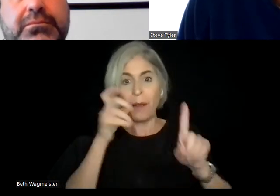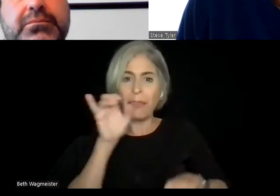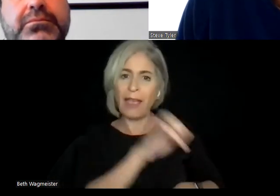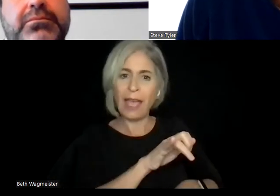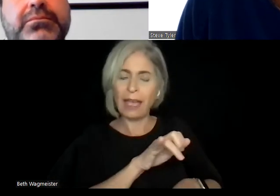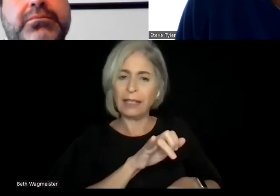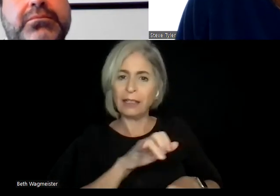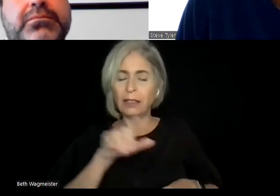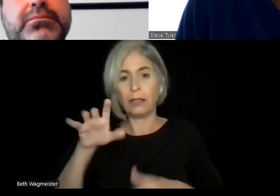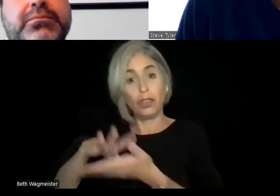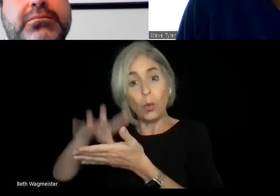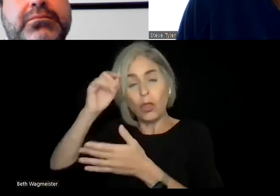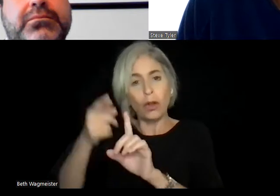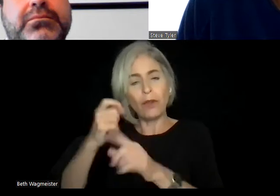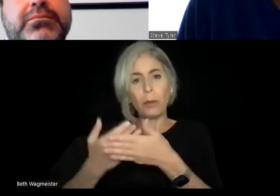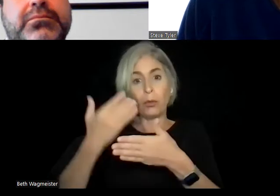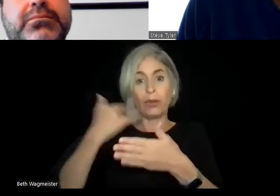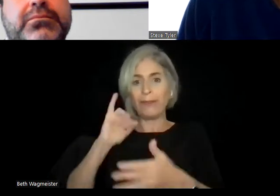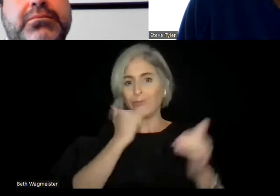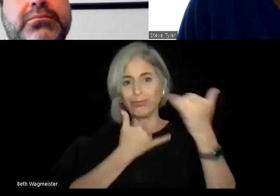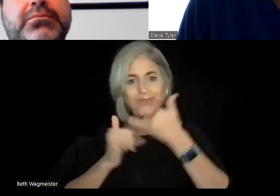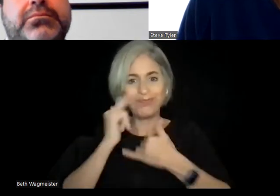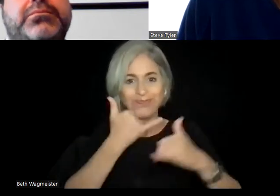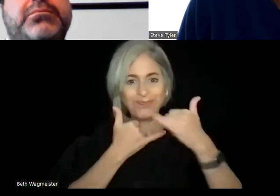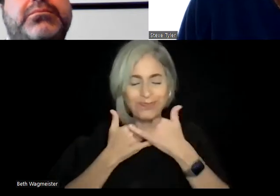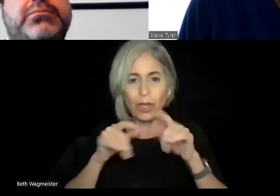We need to guide it, we need to ensure that we get what we need